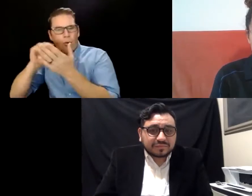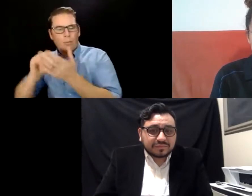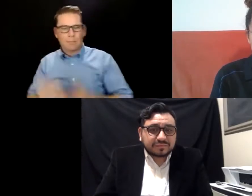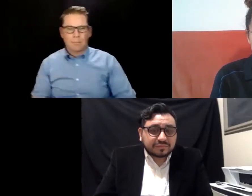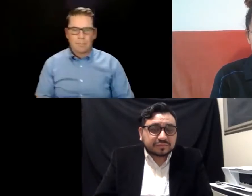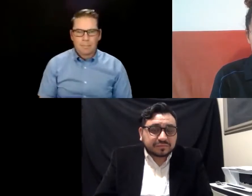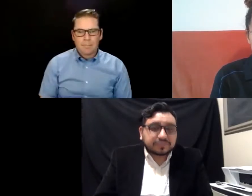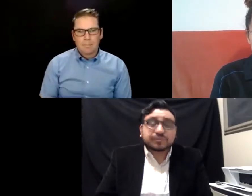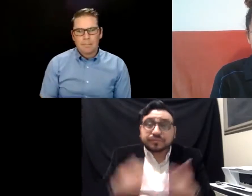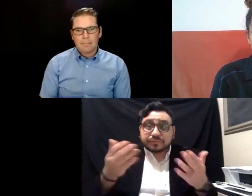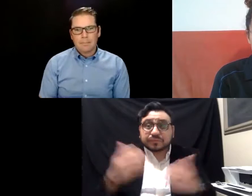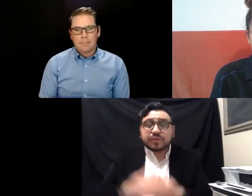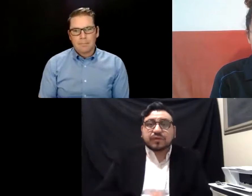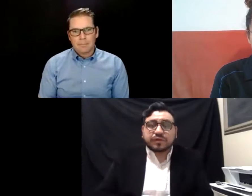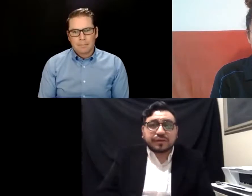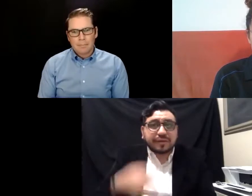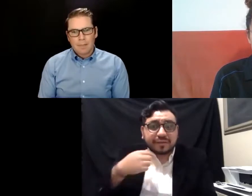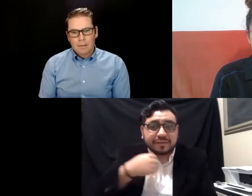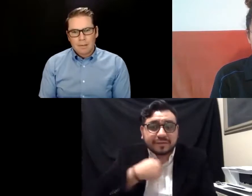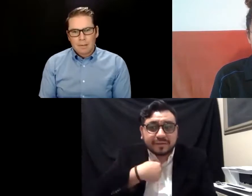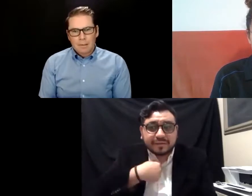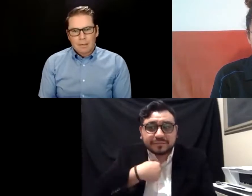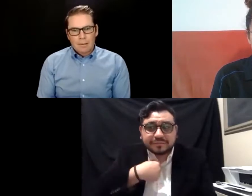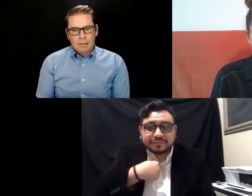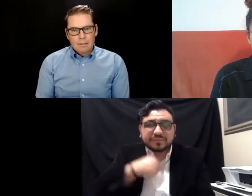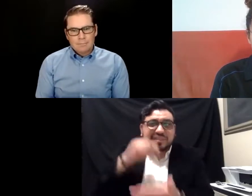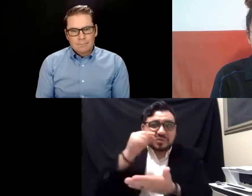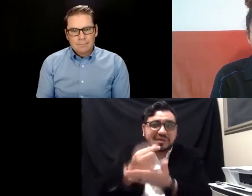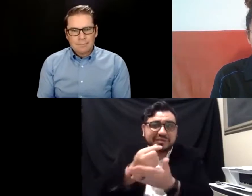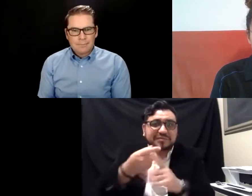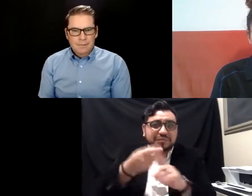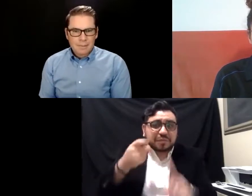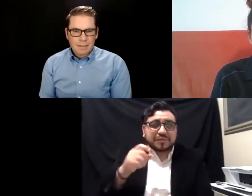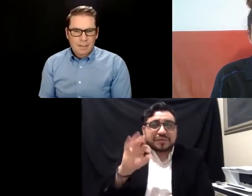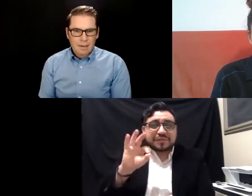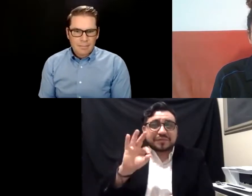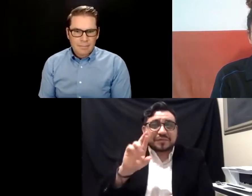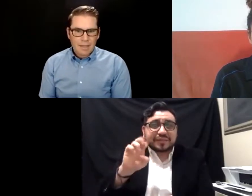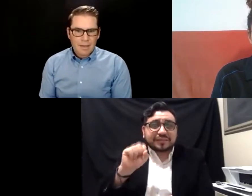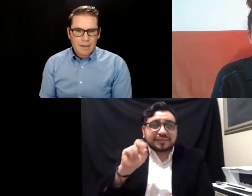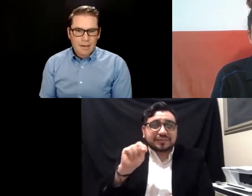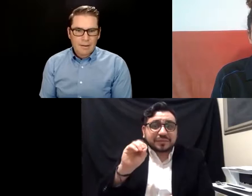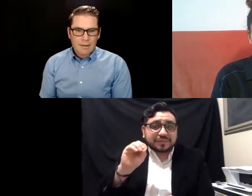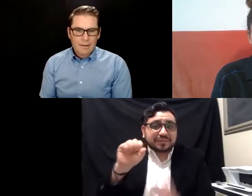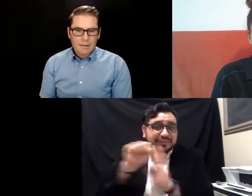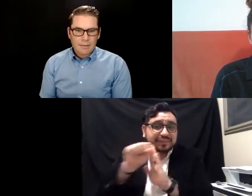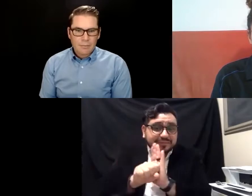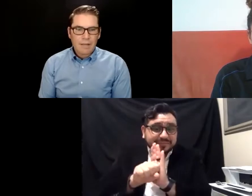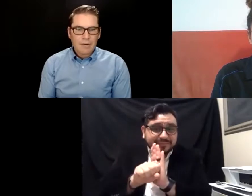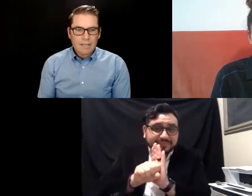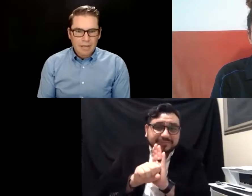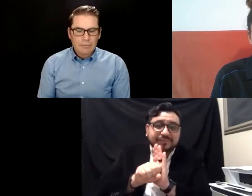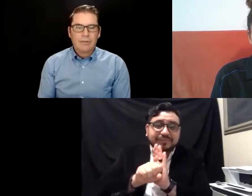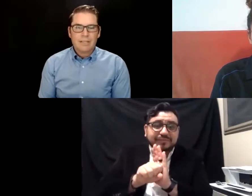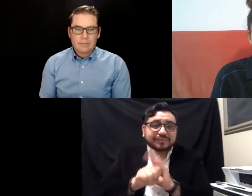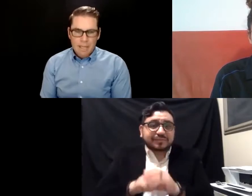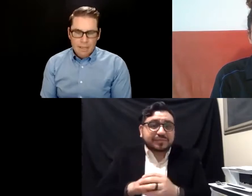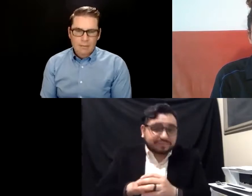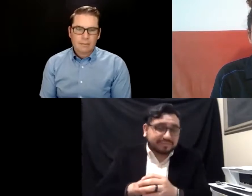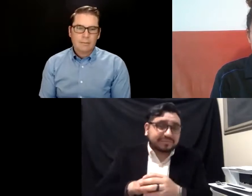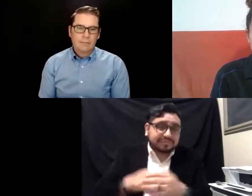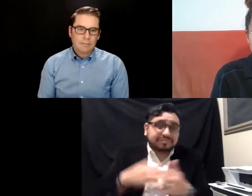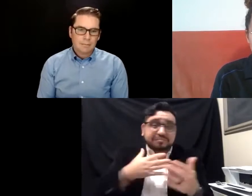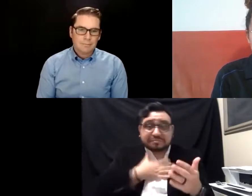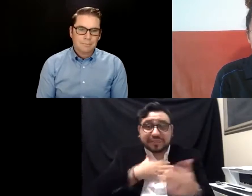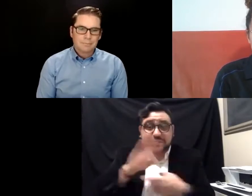Well, I graduated from Fresno State.